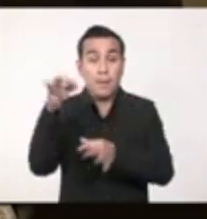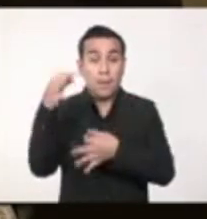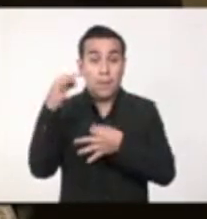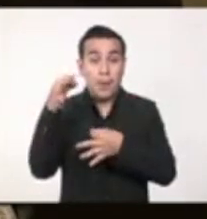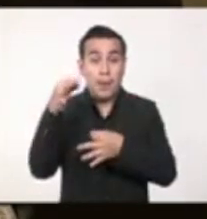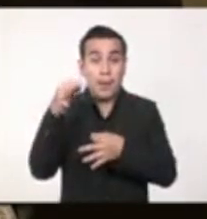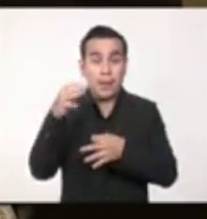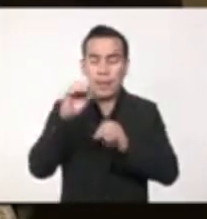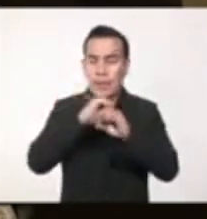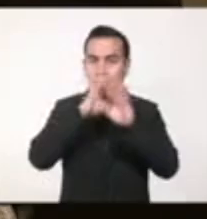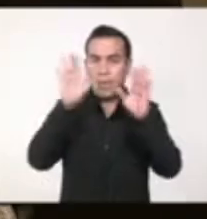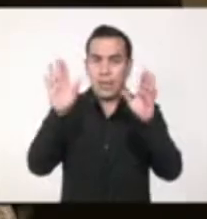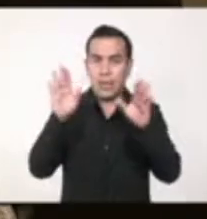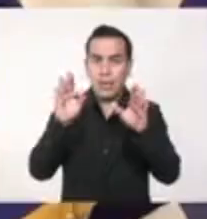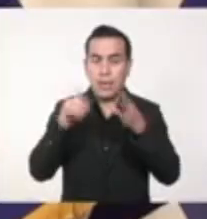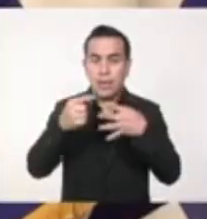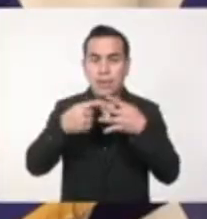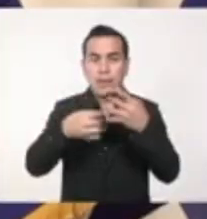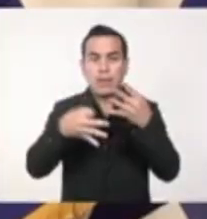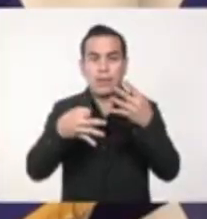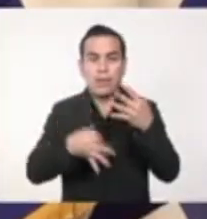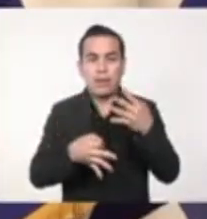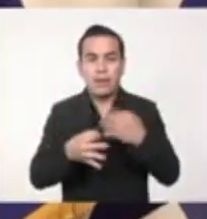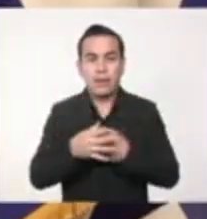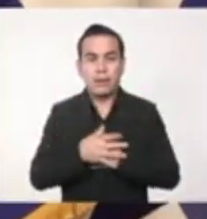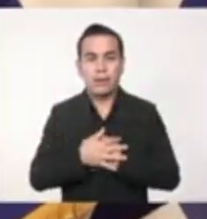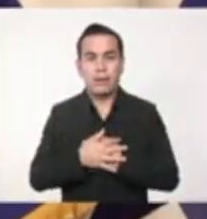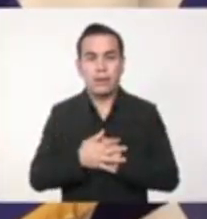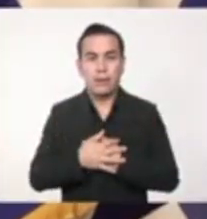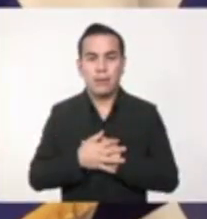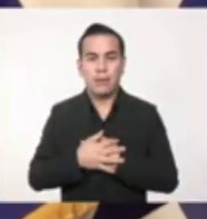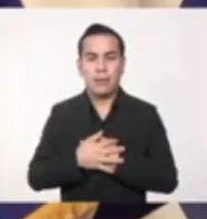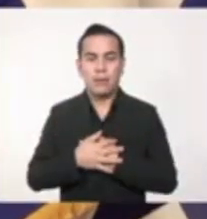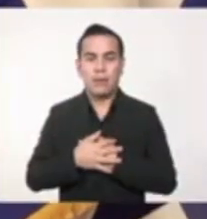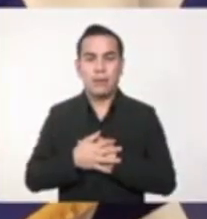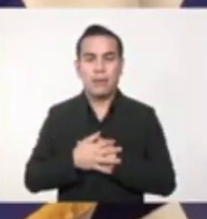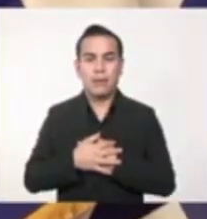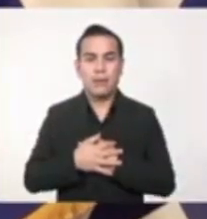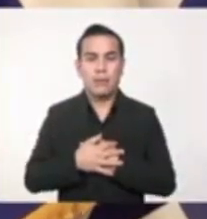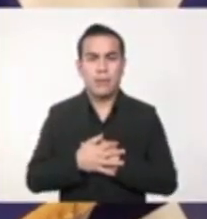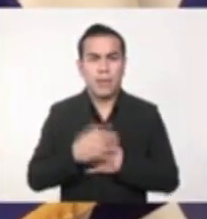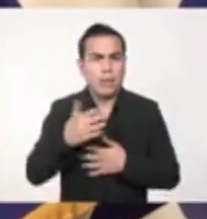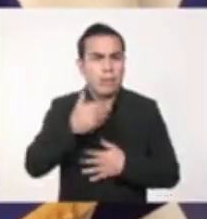established by law. Ah, president, but, is that just